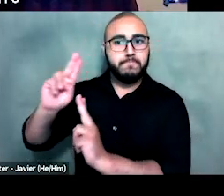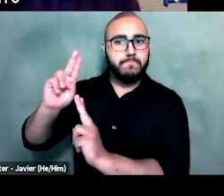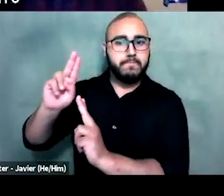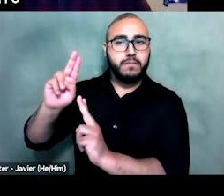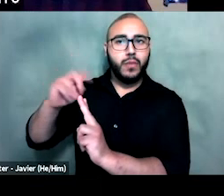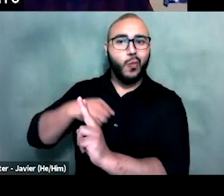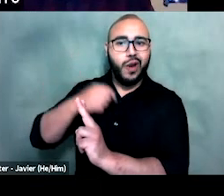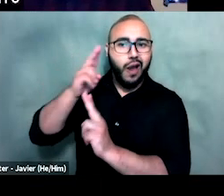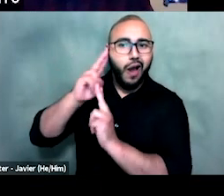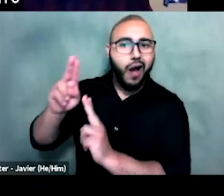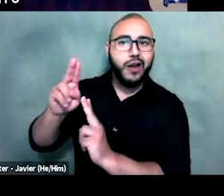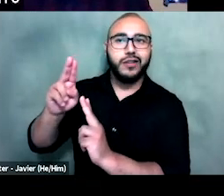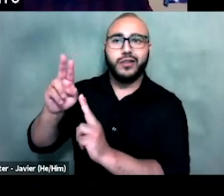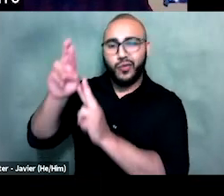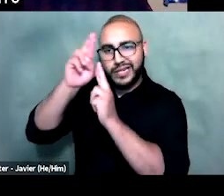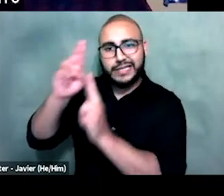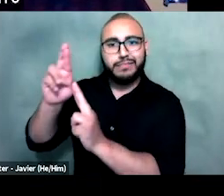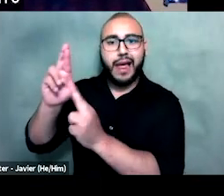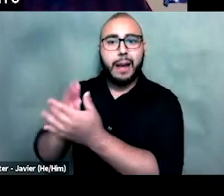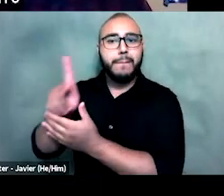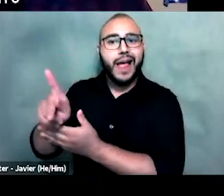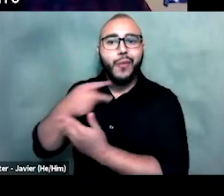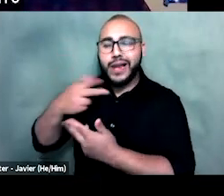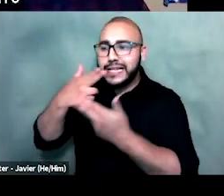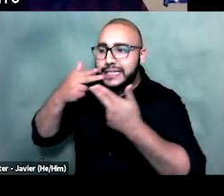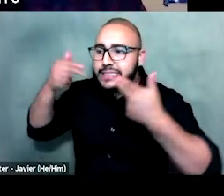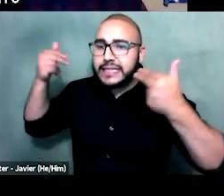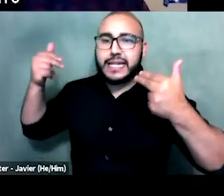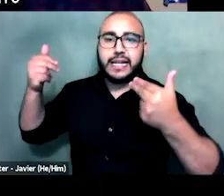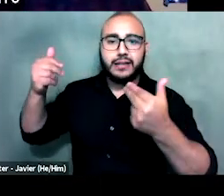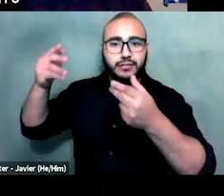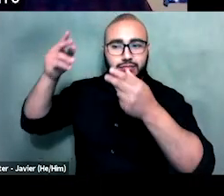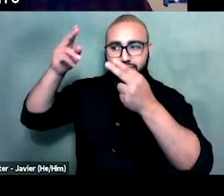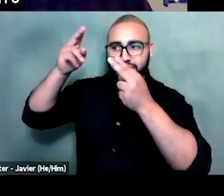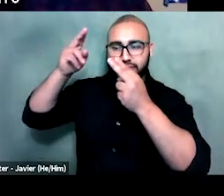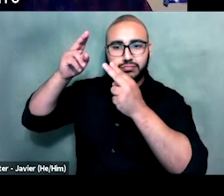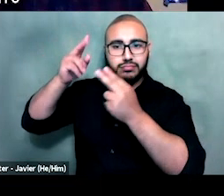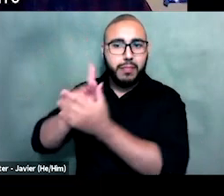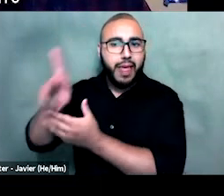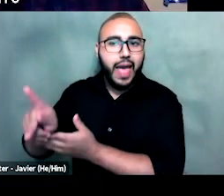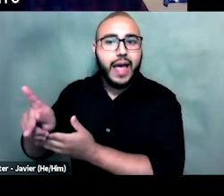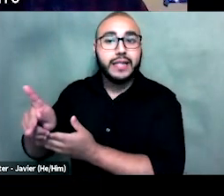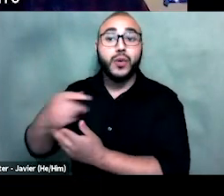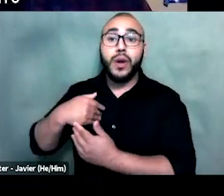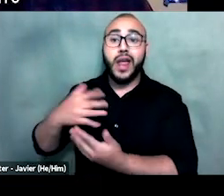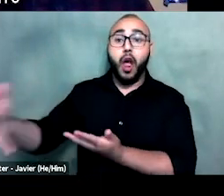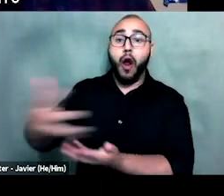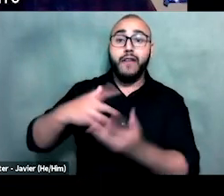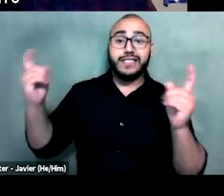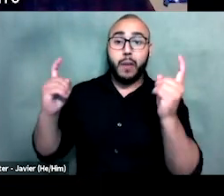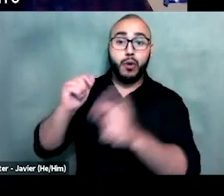and we sing to the plants. When we hold harvesting ceremonies, to honor the different